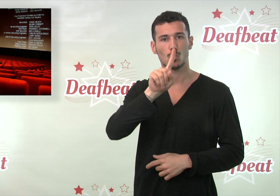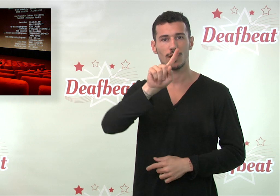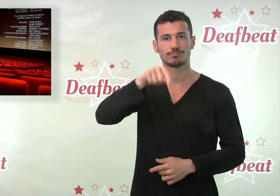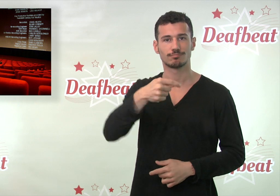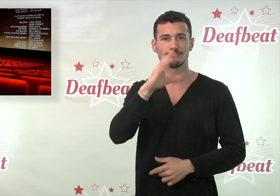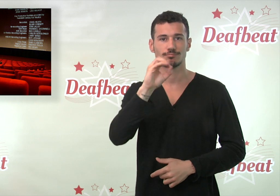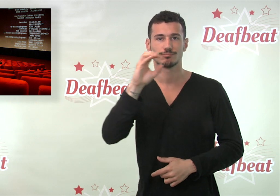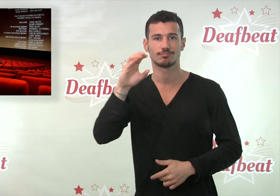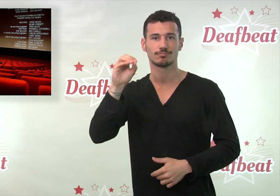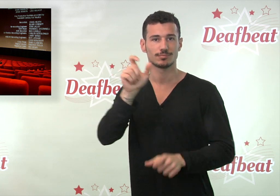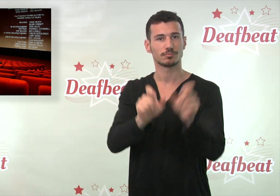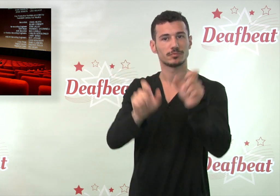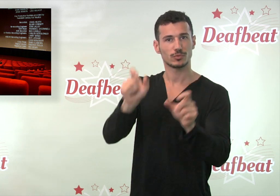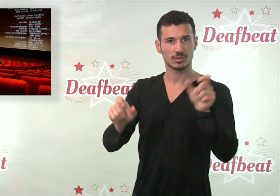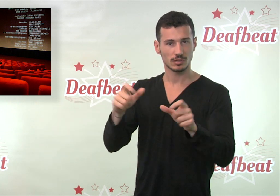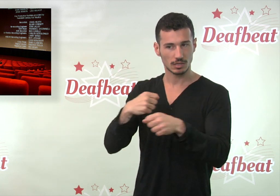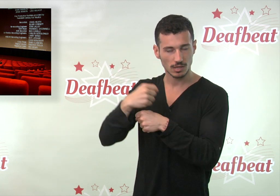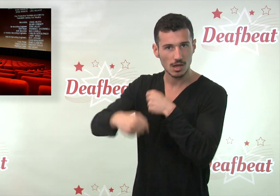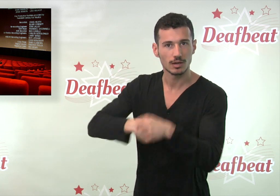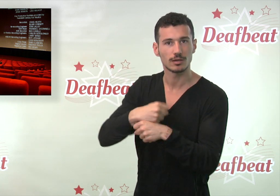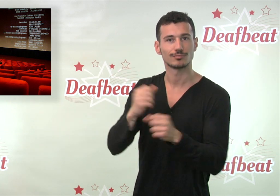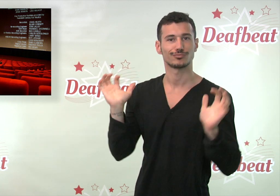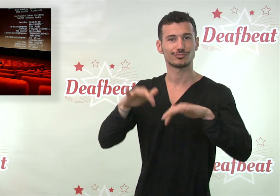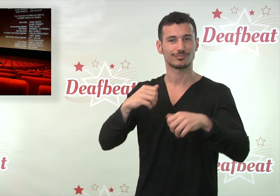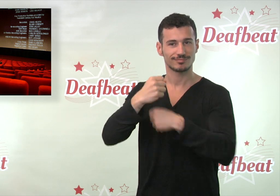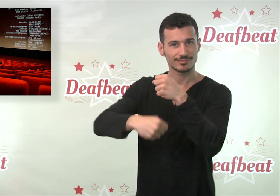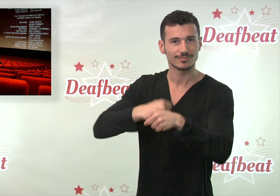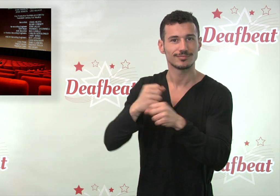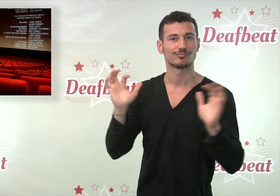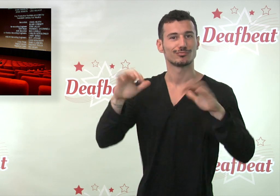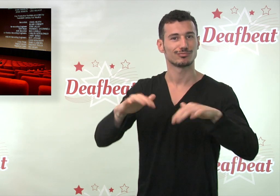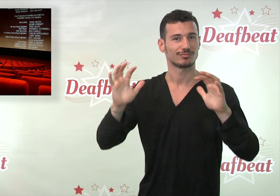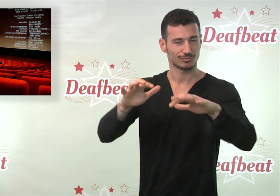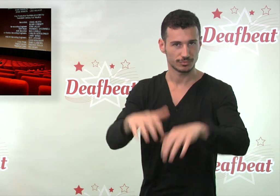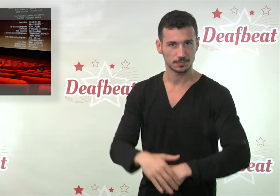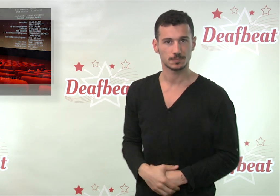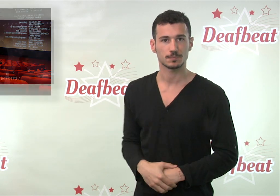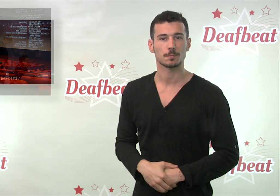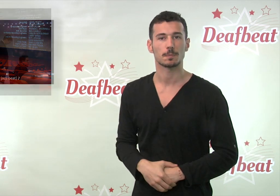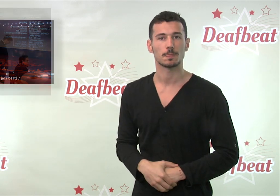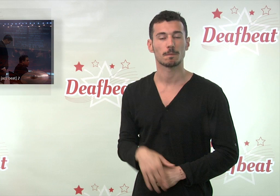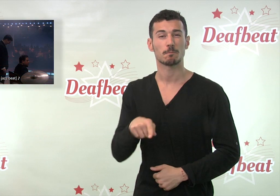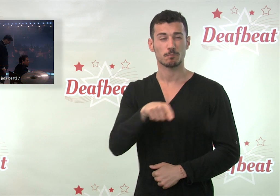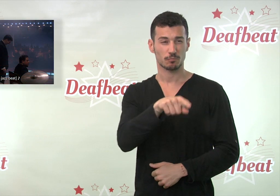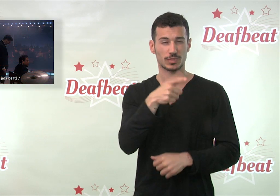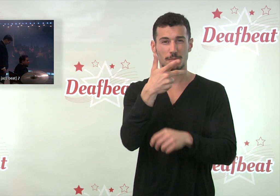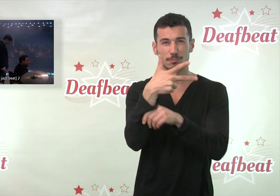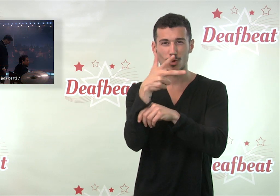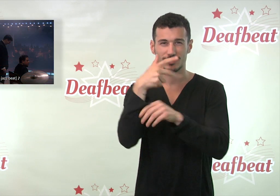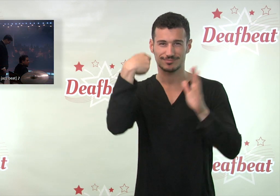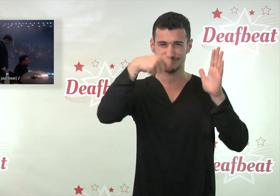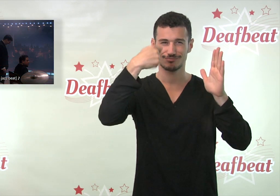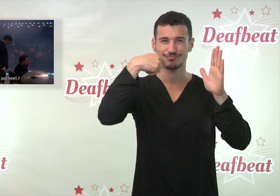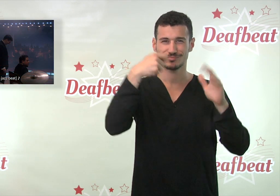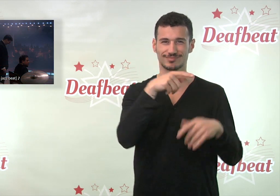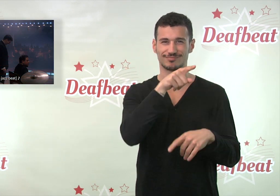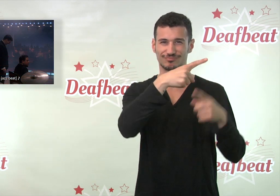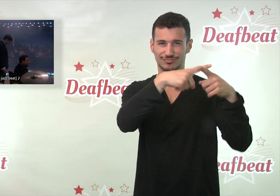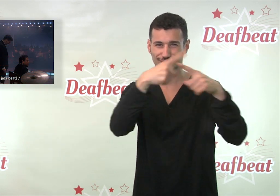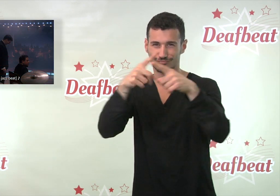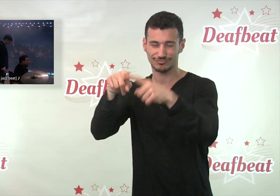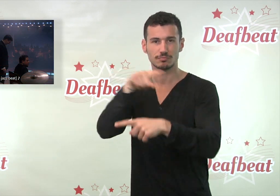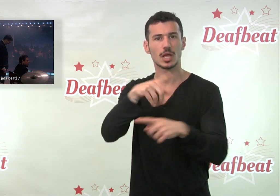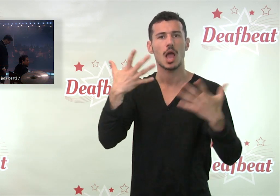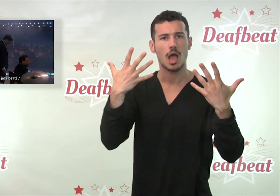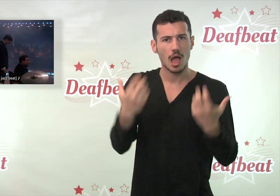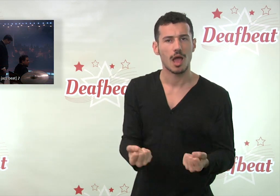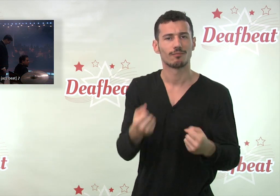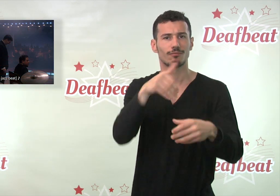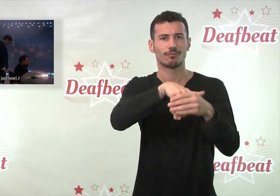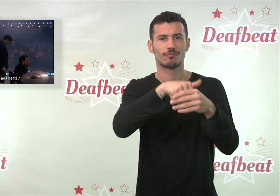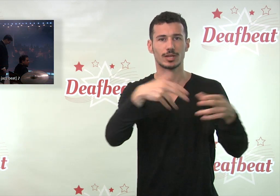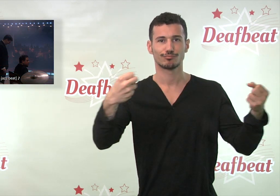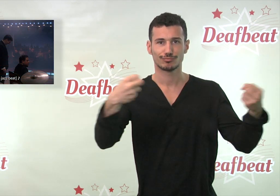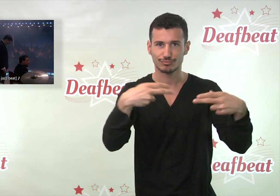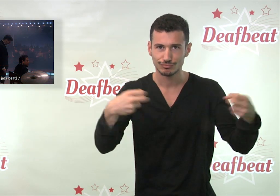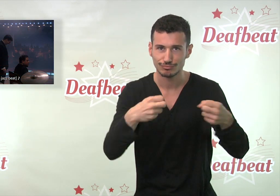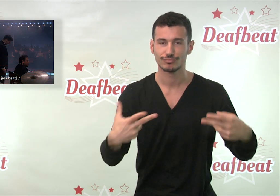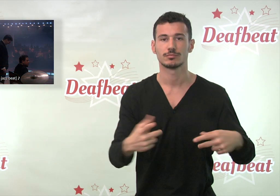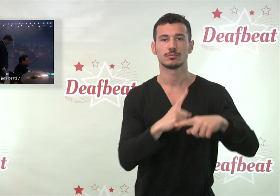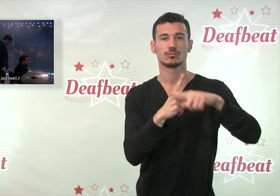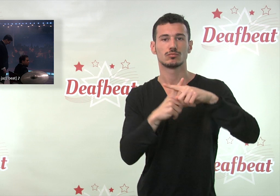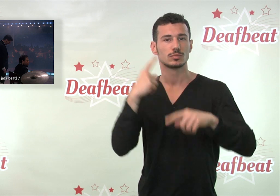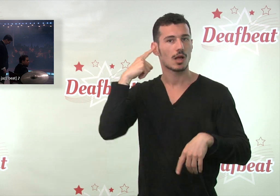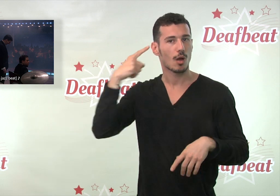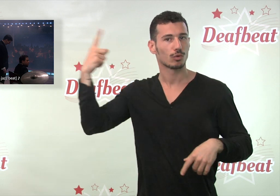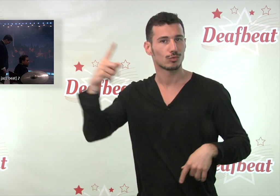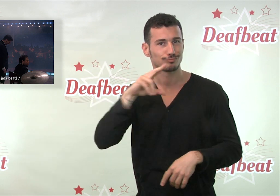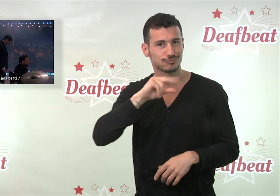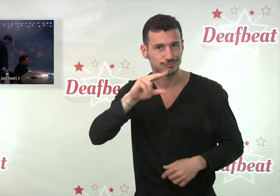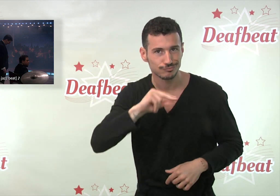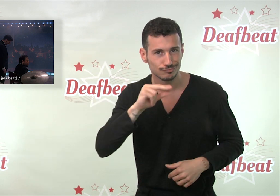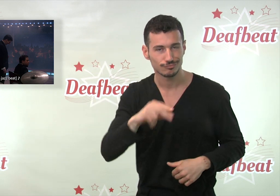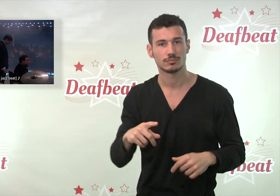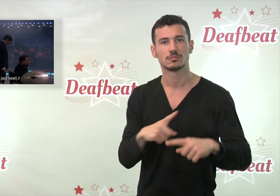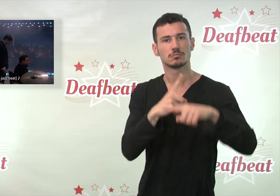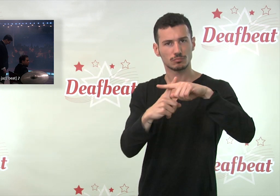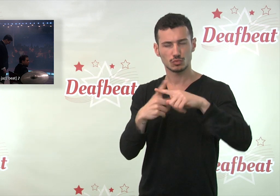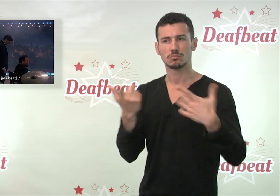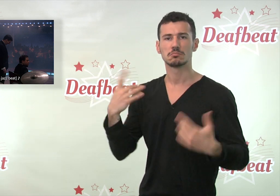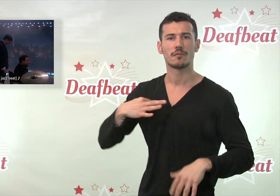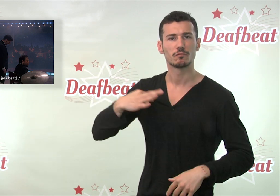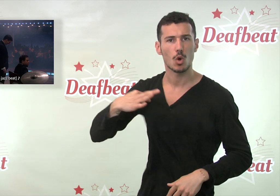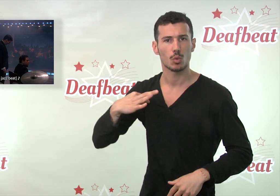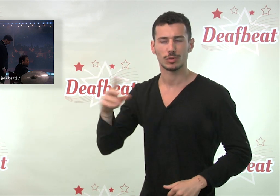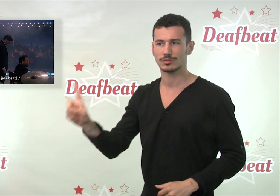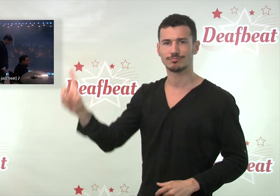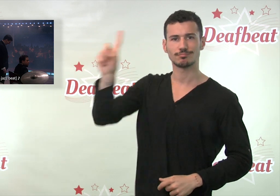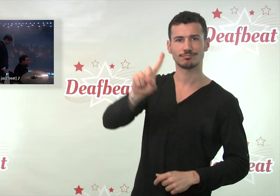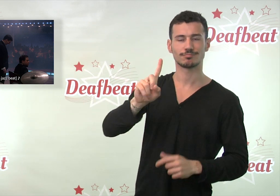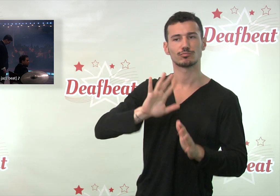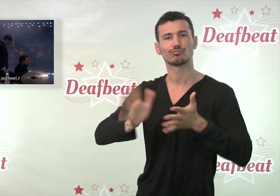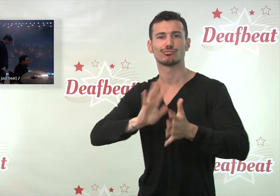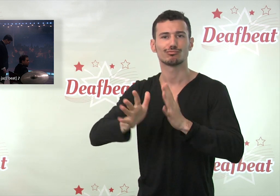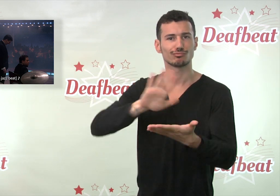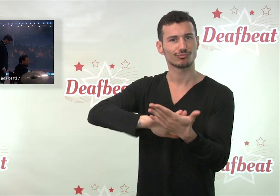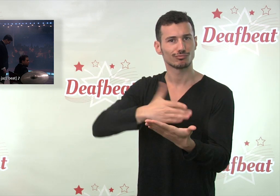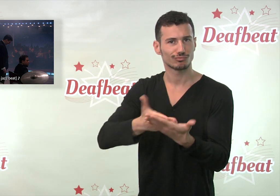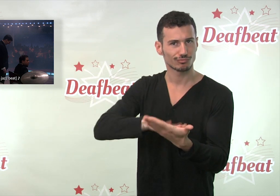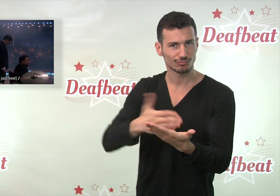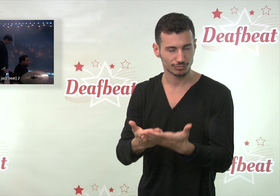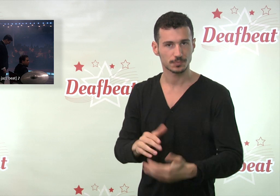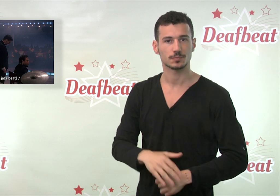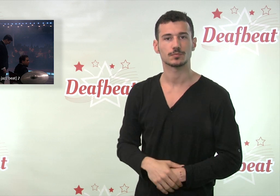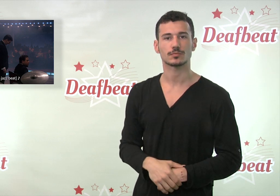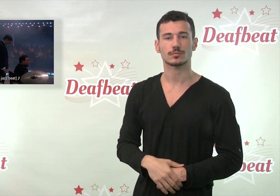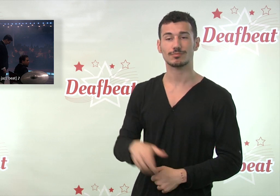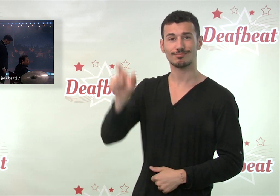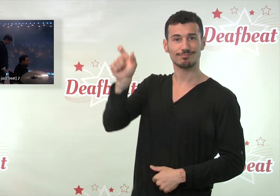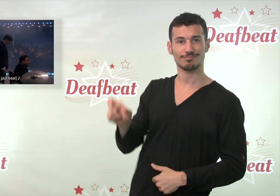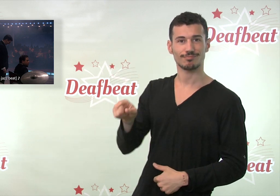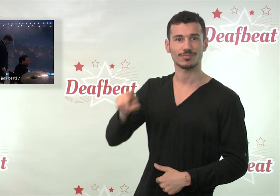1,000 people every year. All films have subtitles, audio descriptions and even volunteer sign language signers.